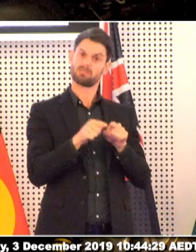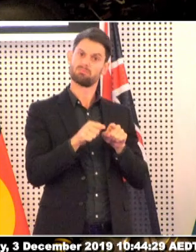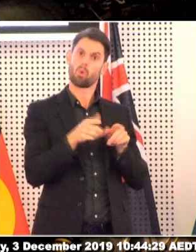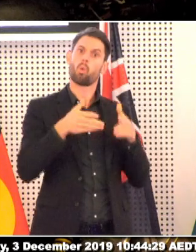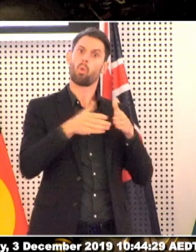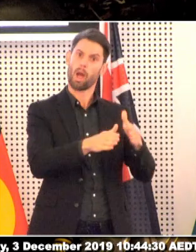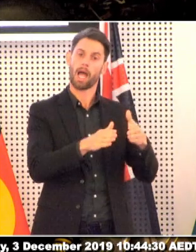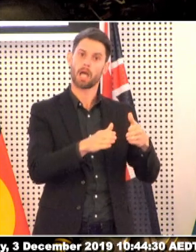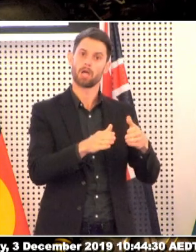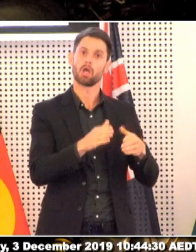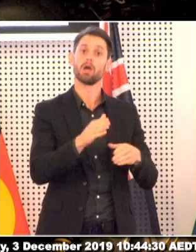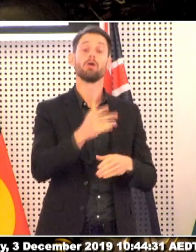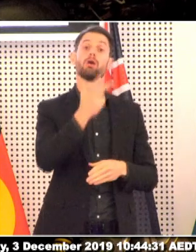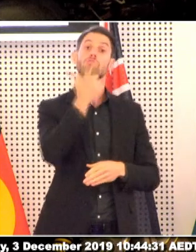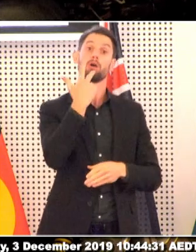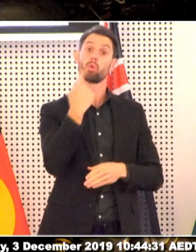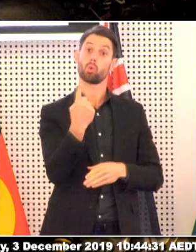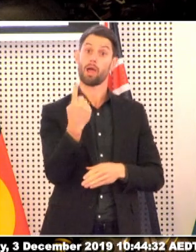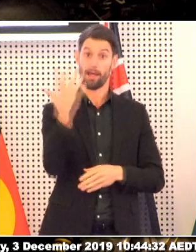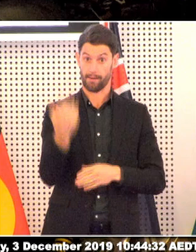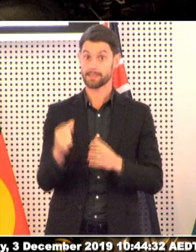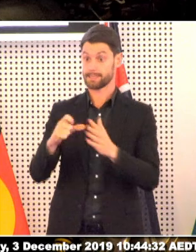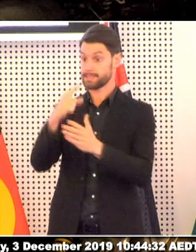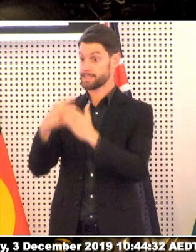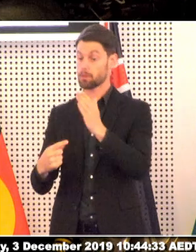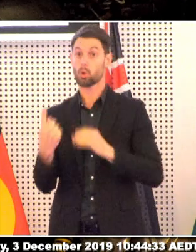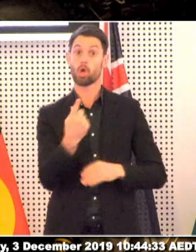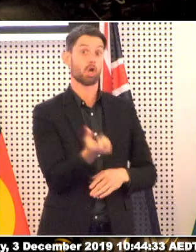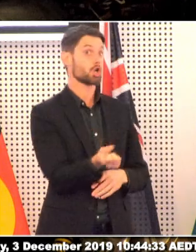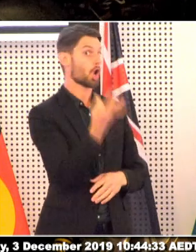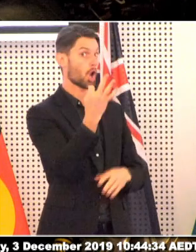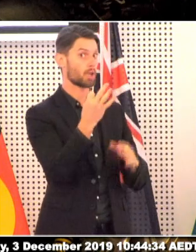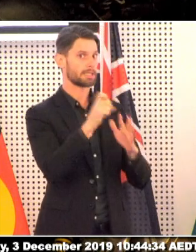not identified as people with disability, I think you’ve – you use that to - - - Yes.